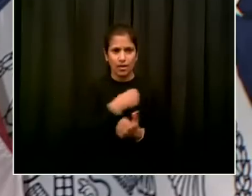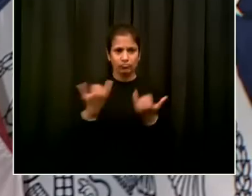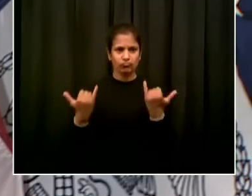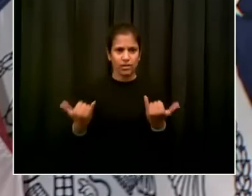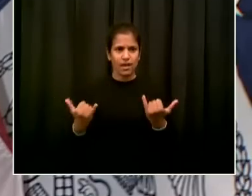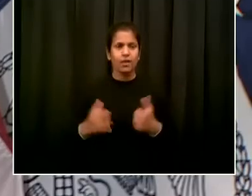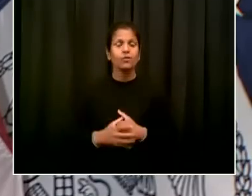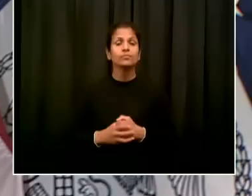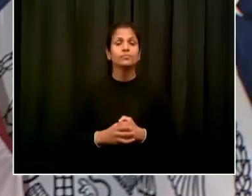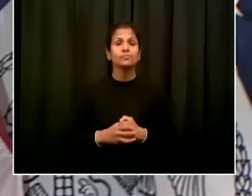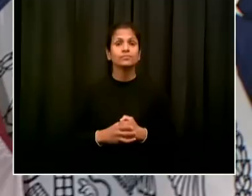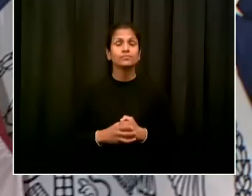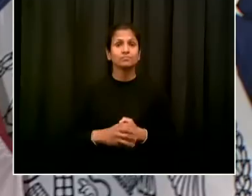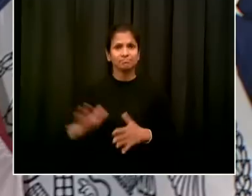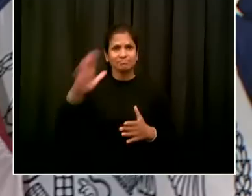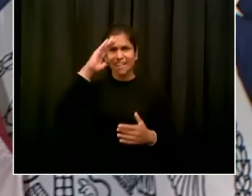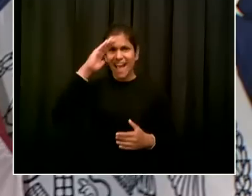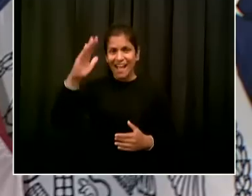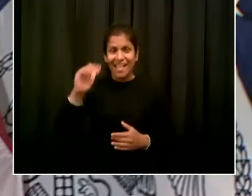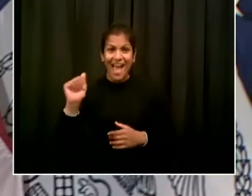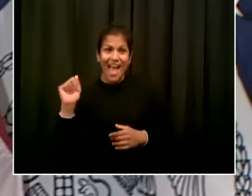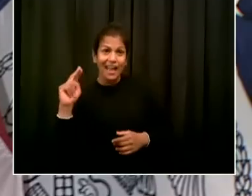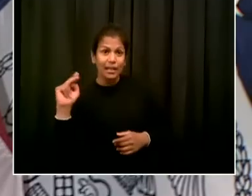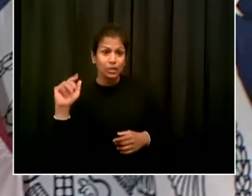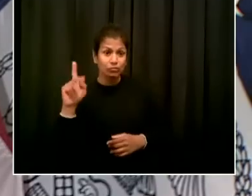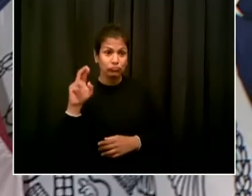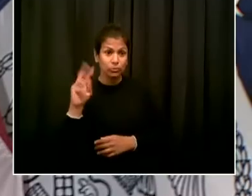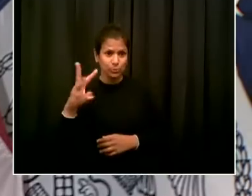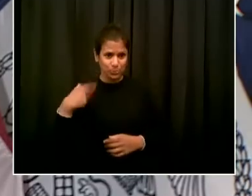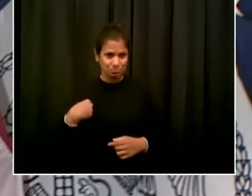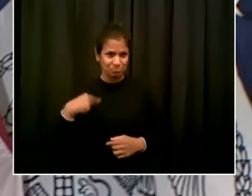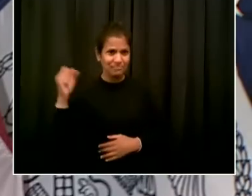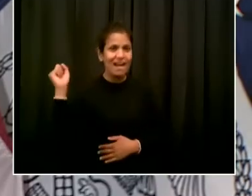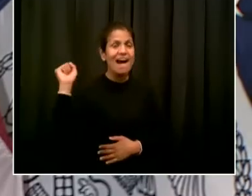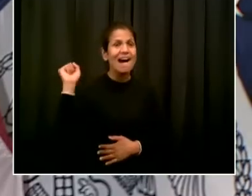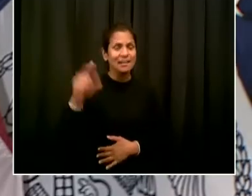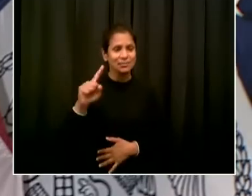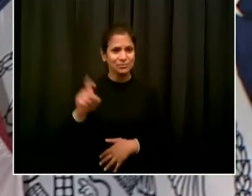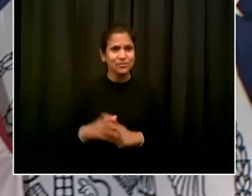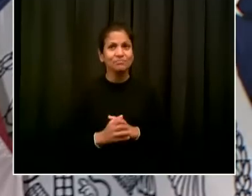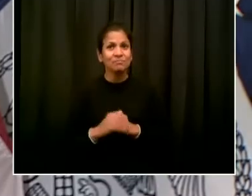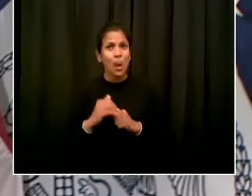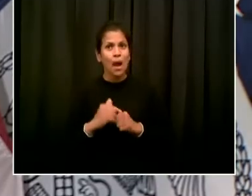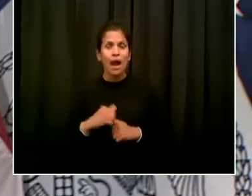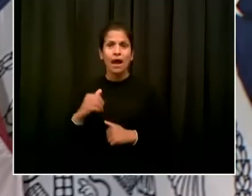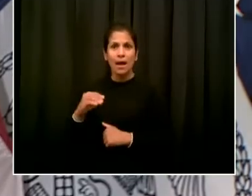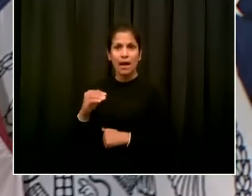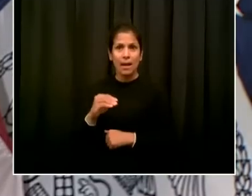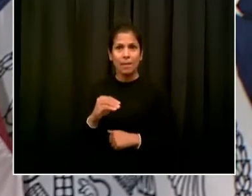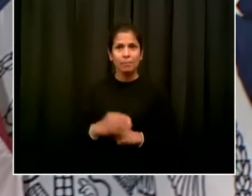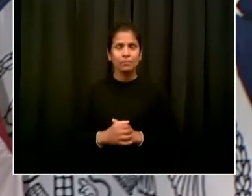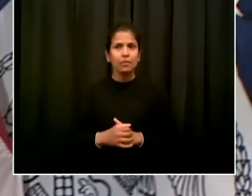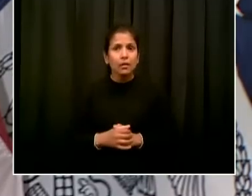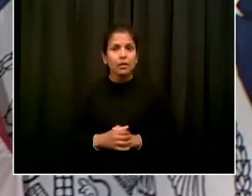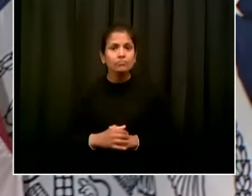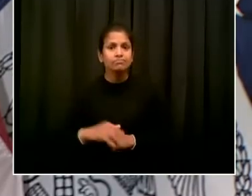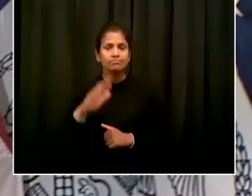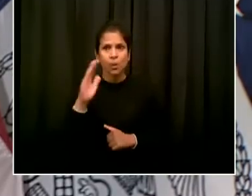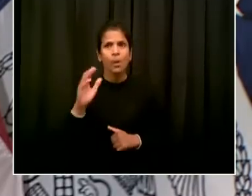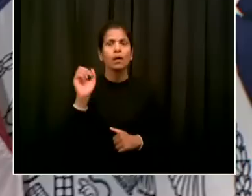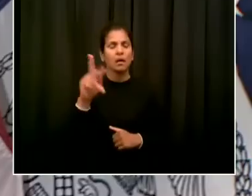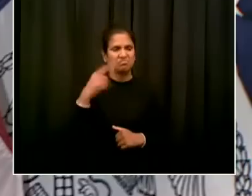A PLANE IS GOING